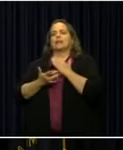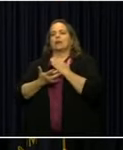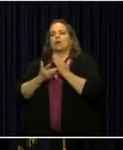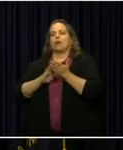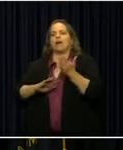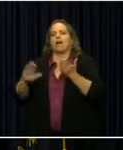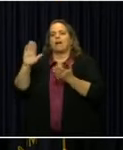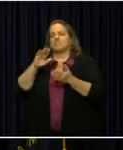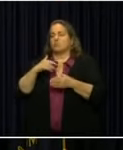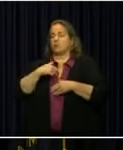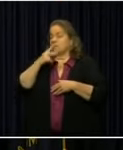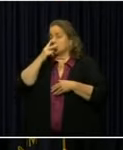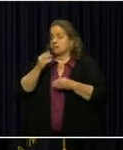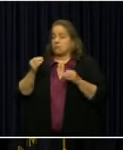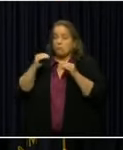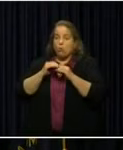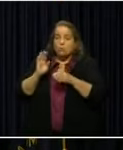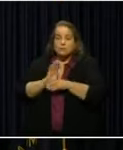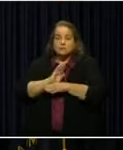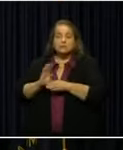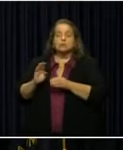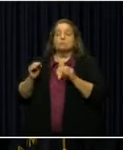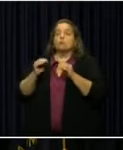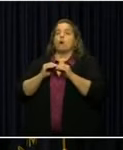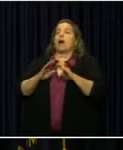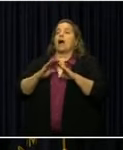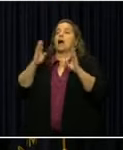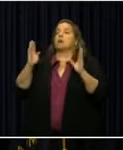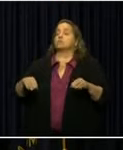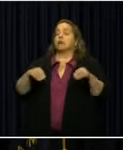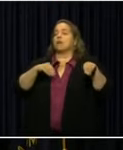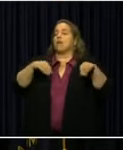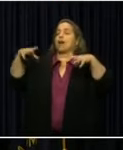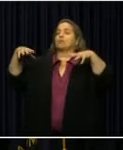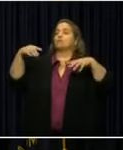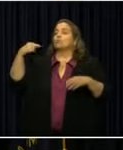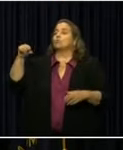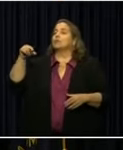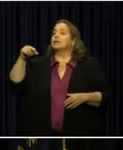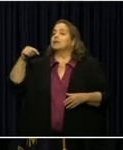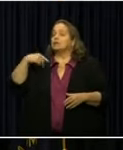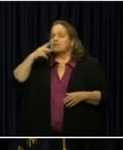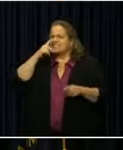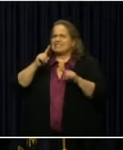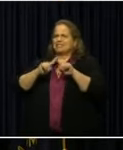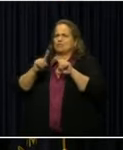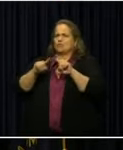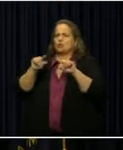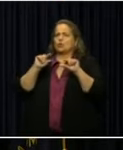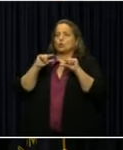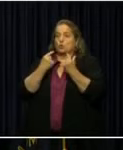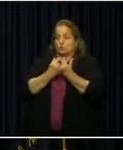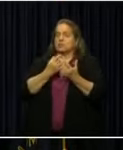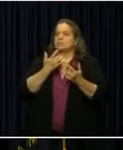CONSTRUCTION, JUST KNOWING WHAT WE'RE FACING AND HOW, AS WE COME